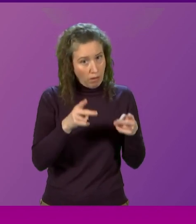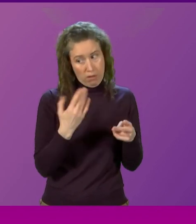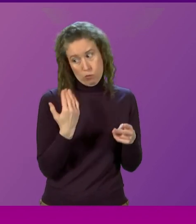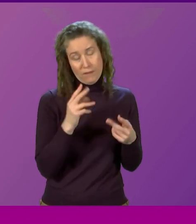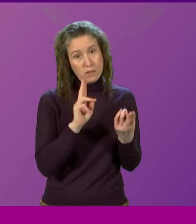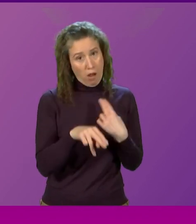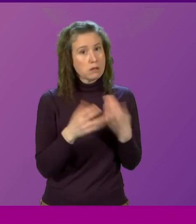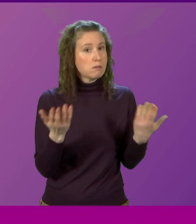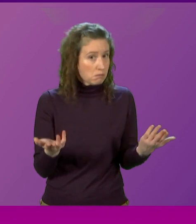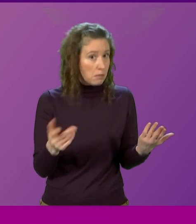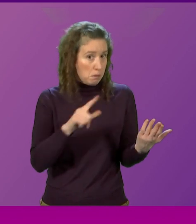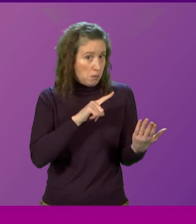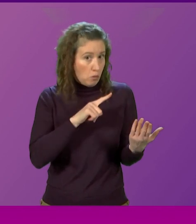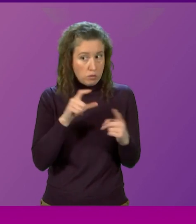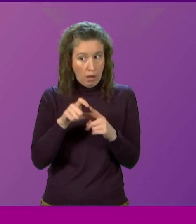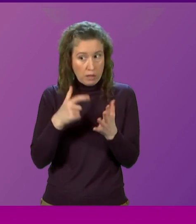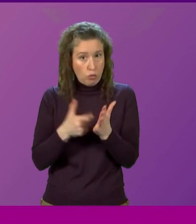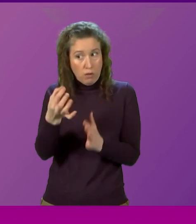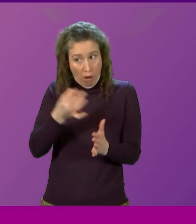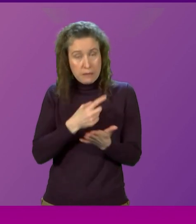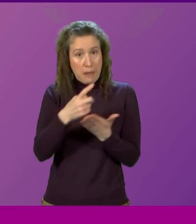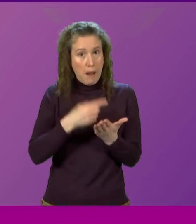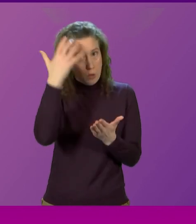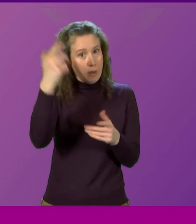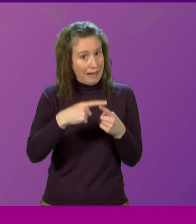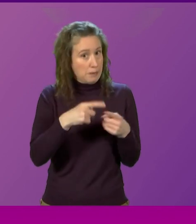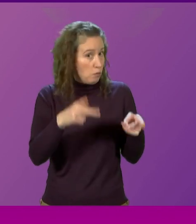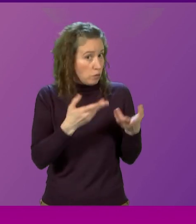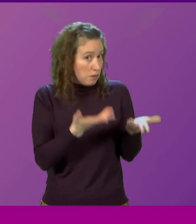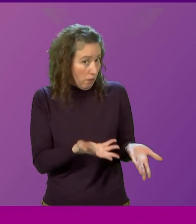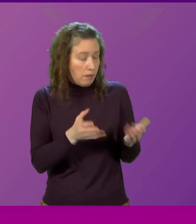for the simple reason that Douglas Ross asked me about the Queen Elizabeth university hospital.